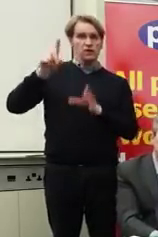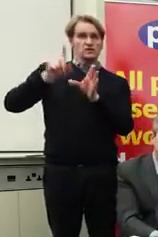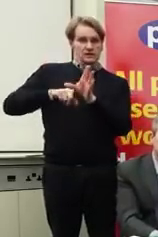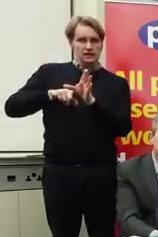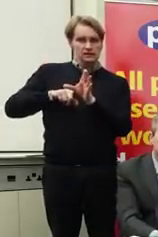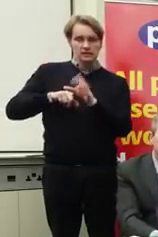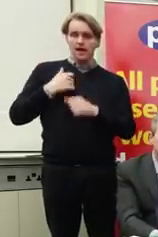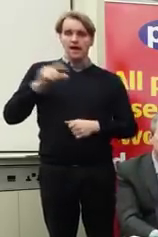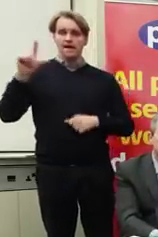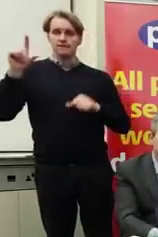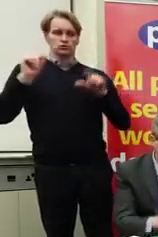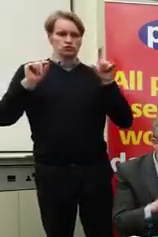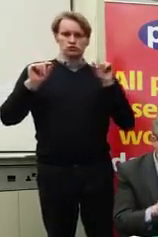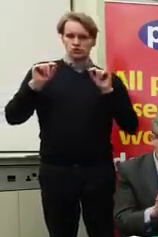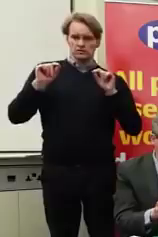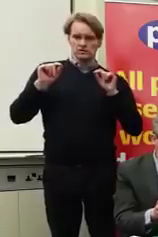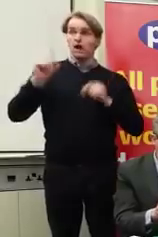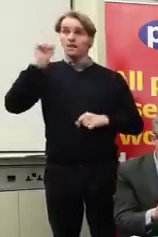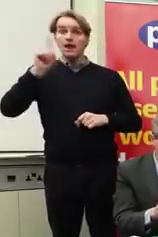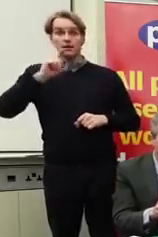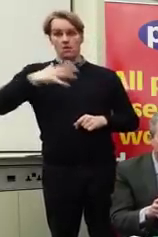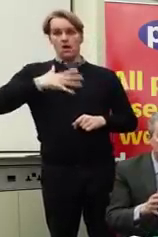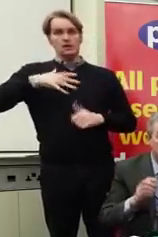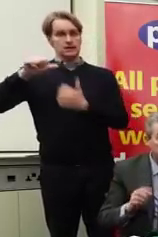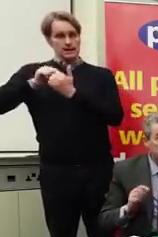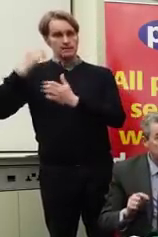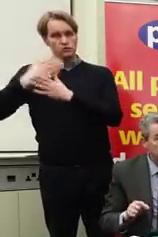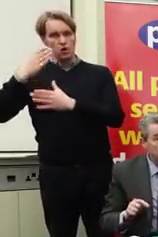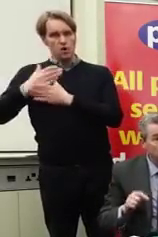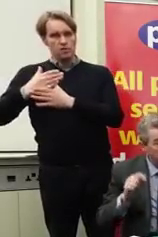that we wanted to, she wanted to keep her job and the public got to keep her